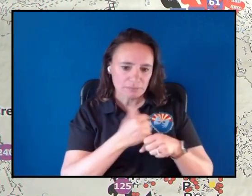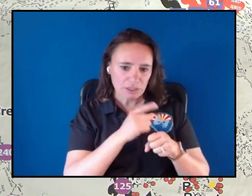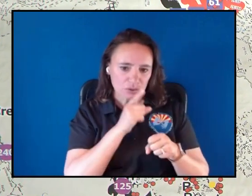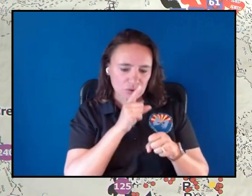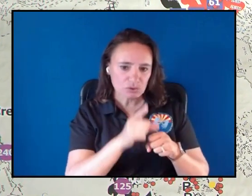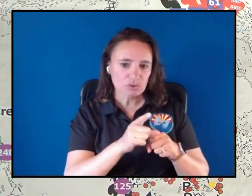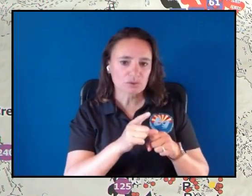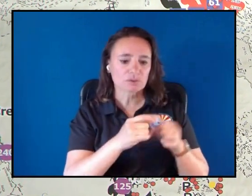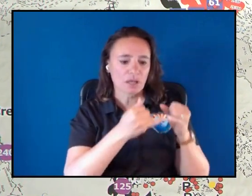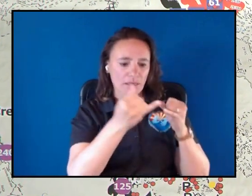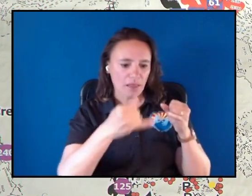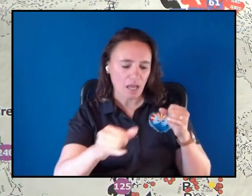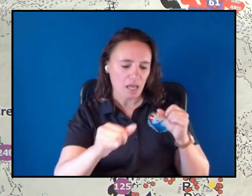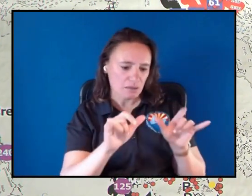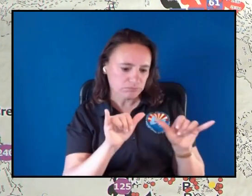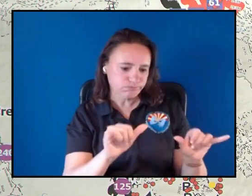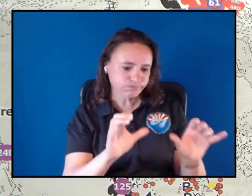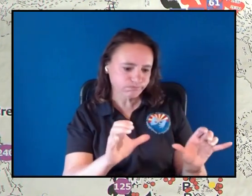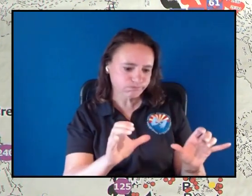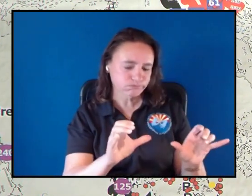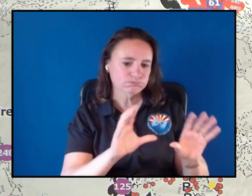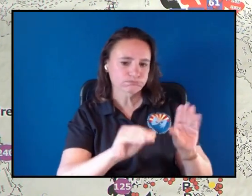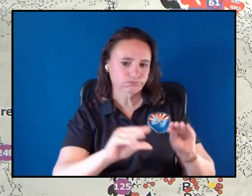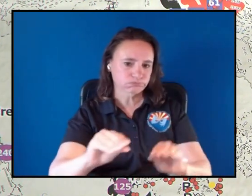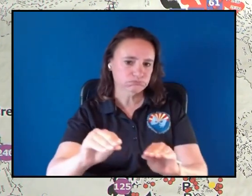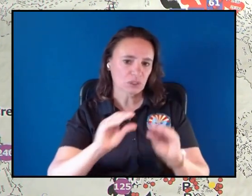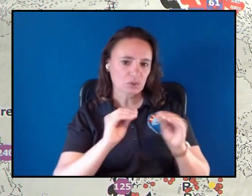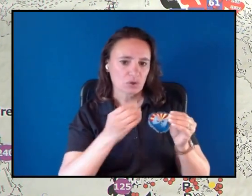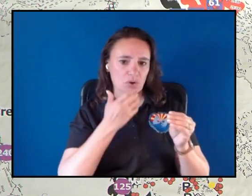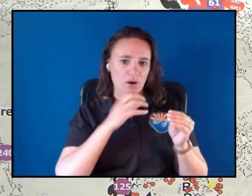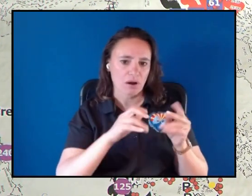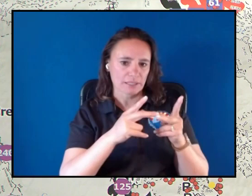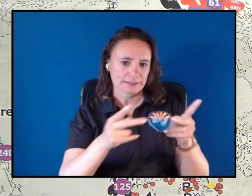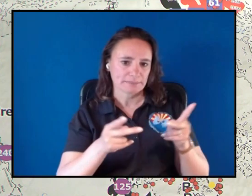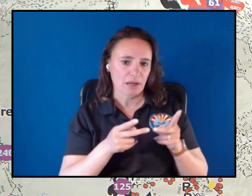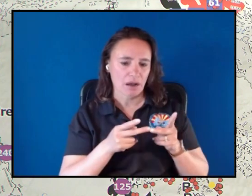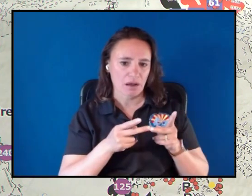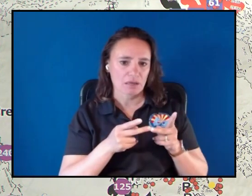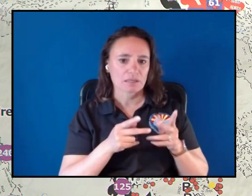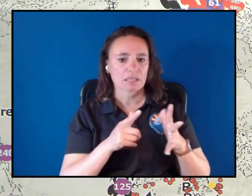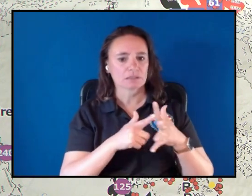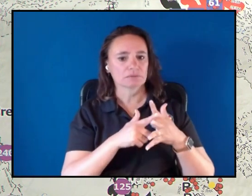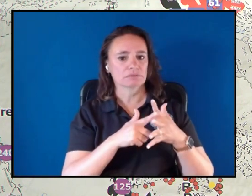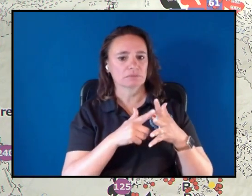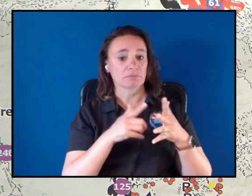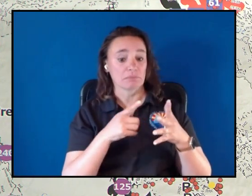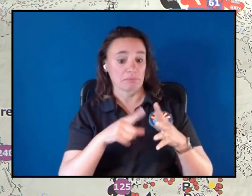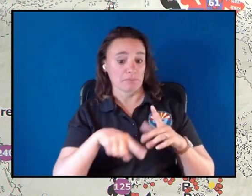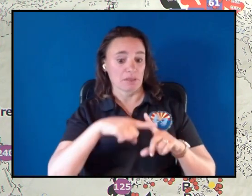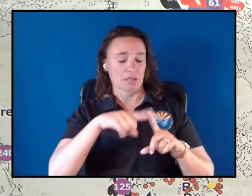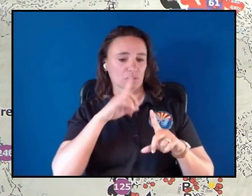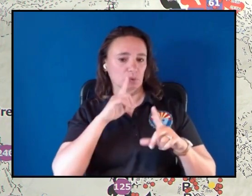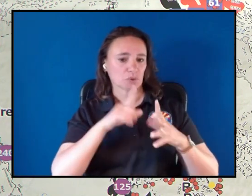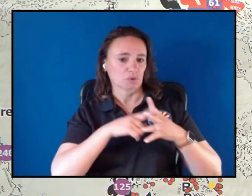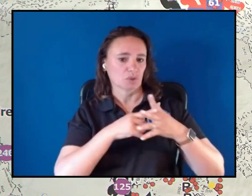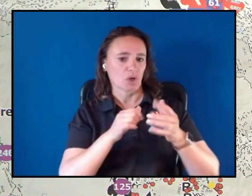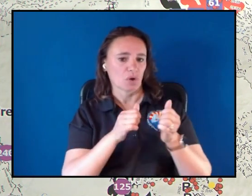going to be getting started with a lot of the operation suppression repair type work, using the